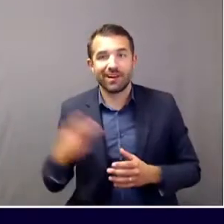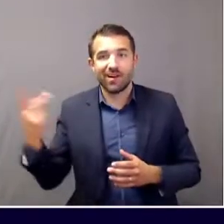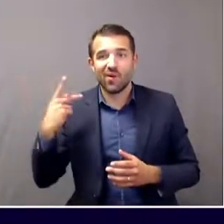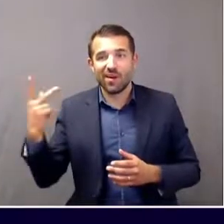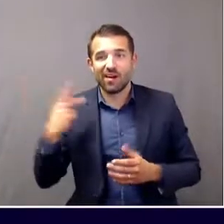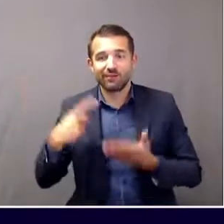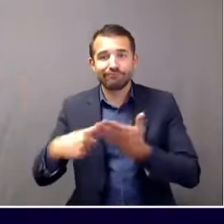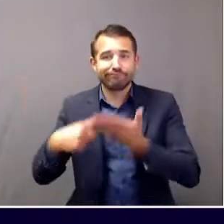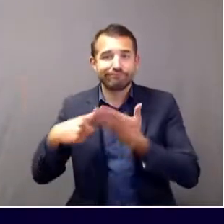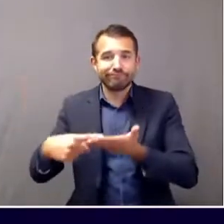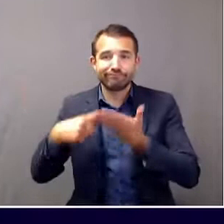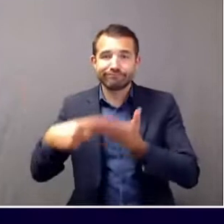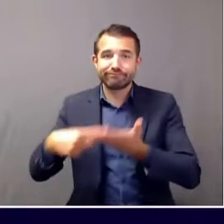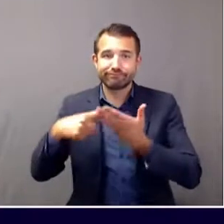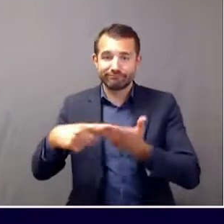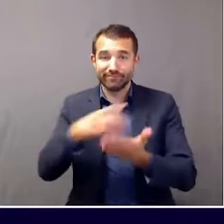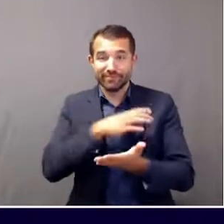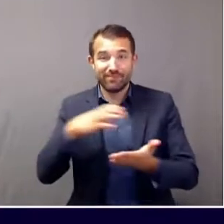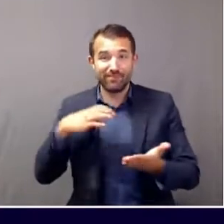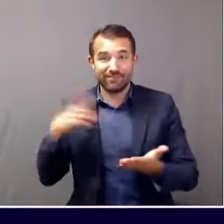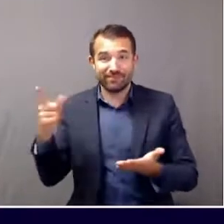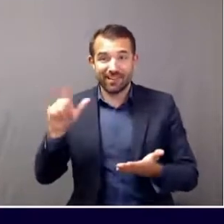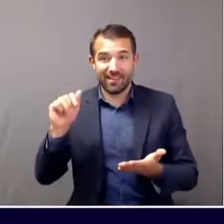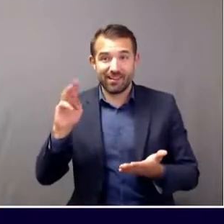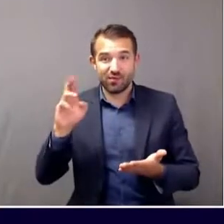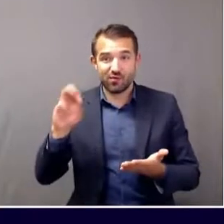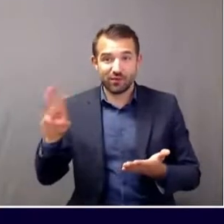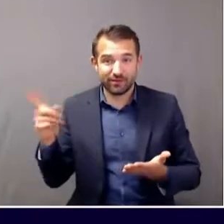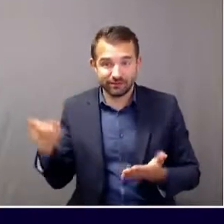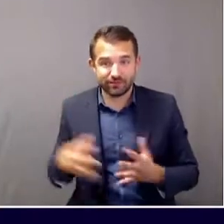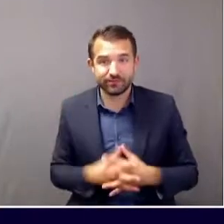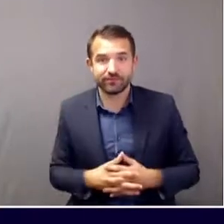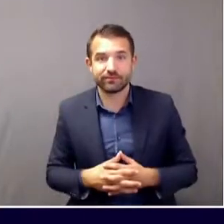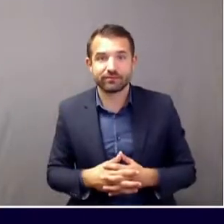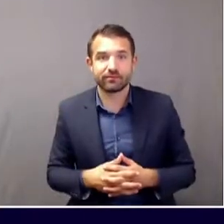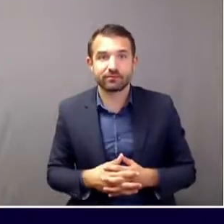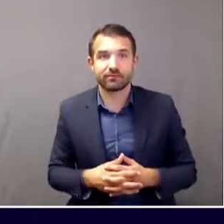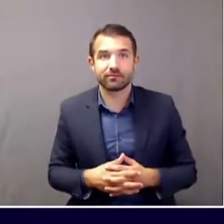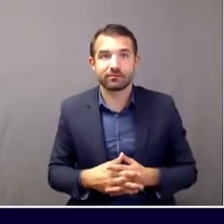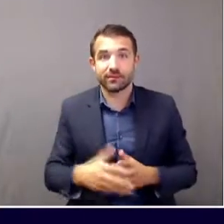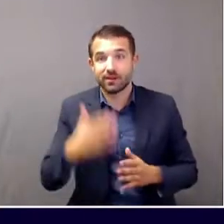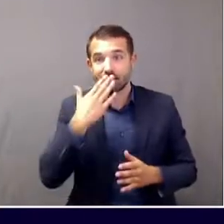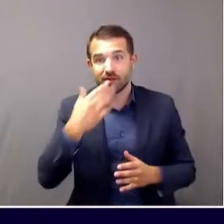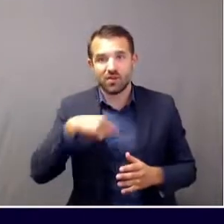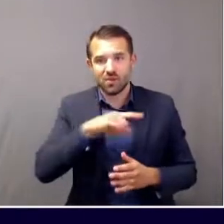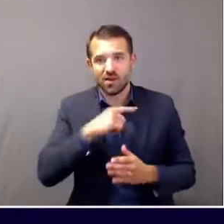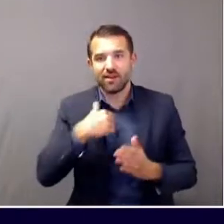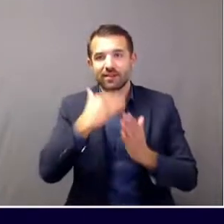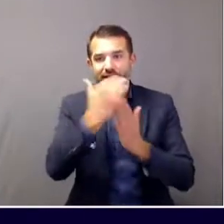we appreciate all the questions that have come in so we've